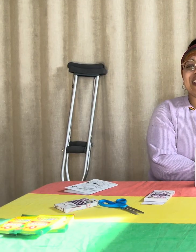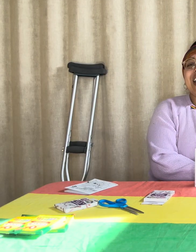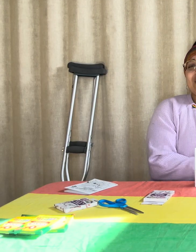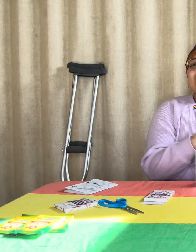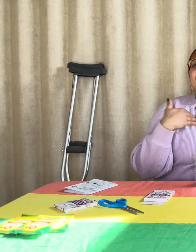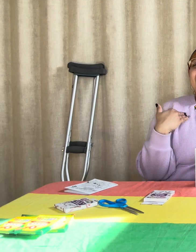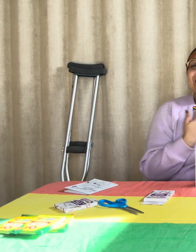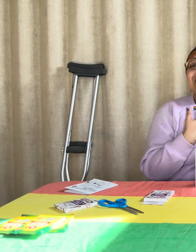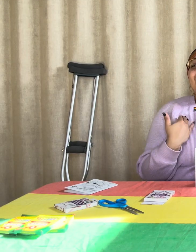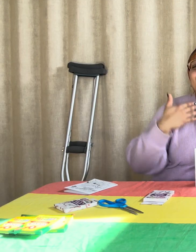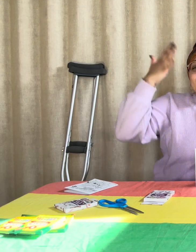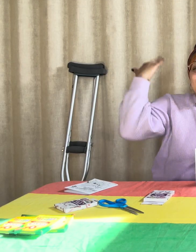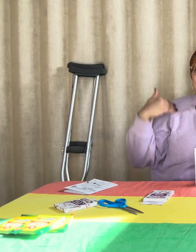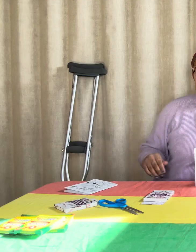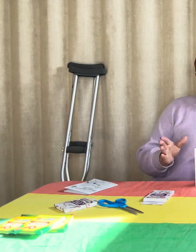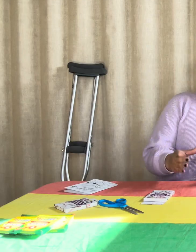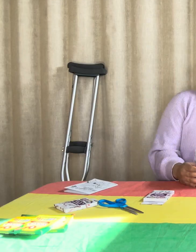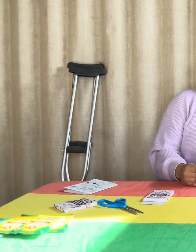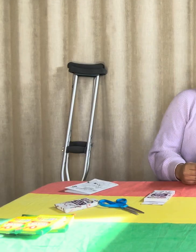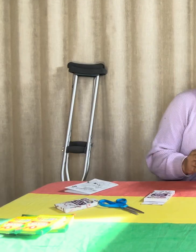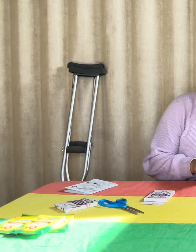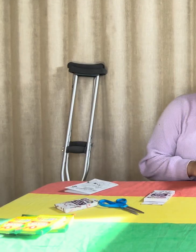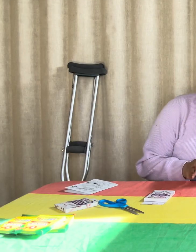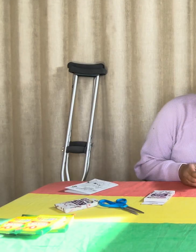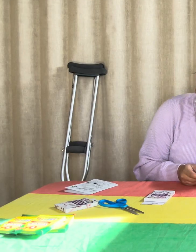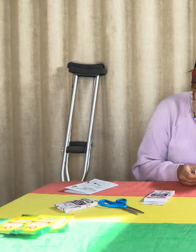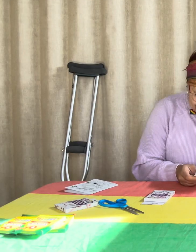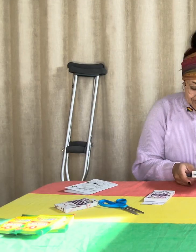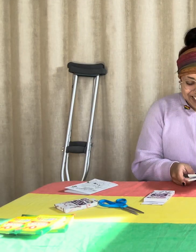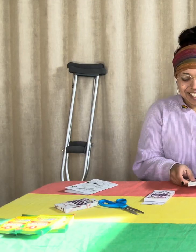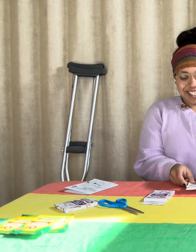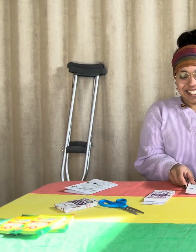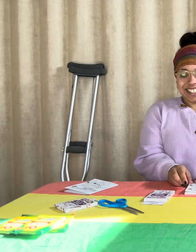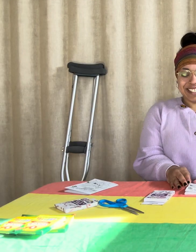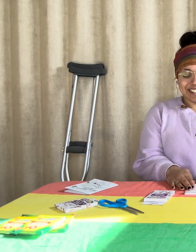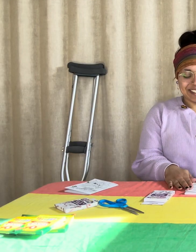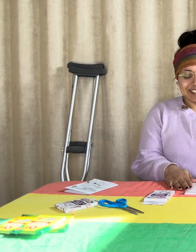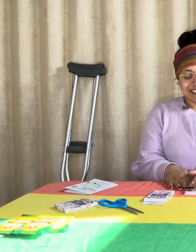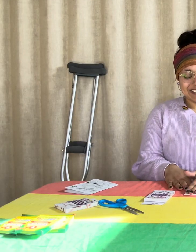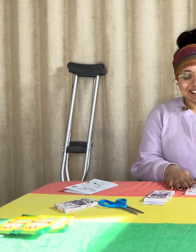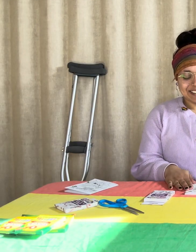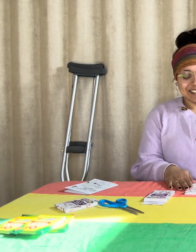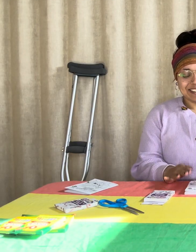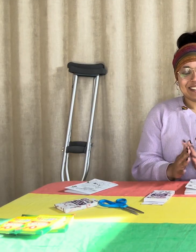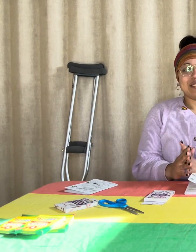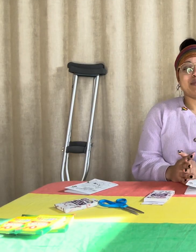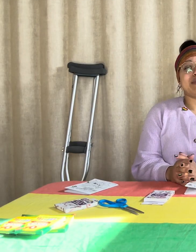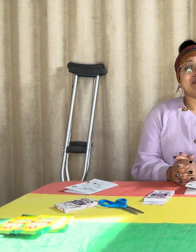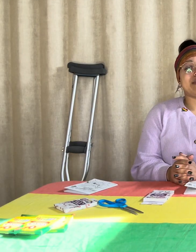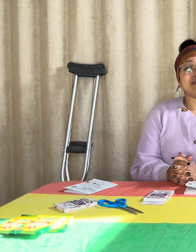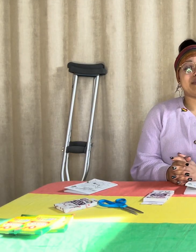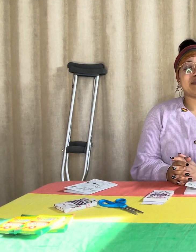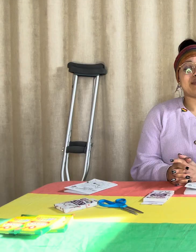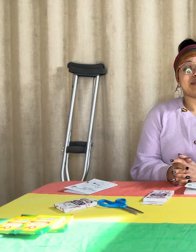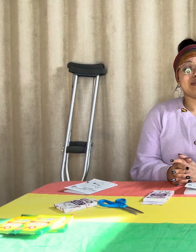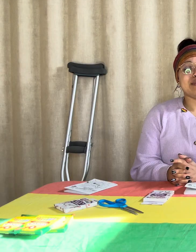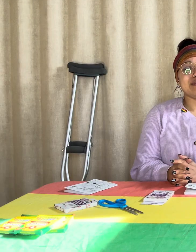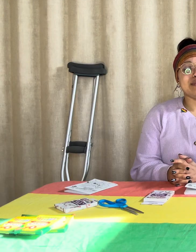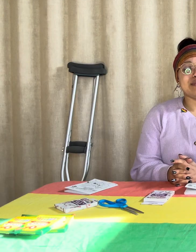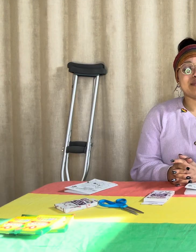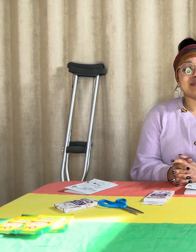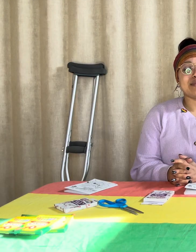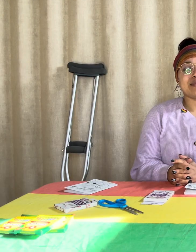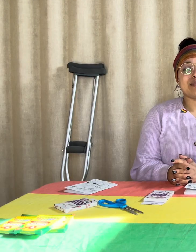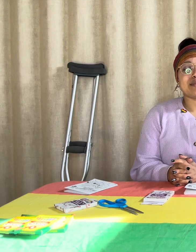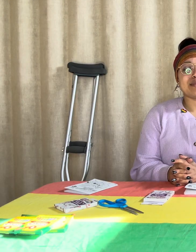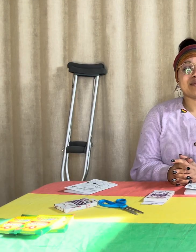"We" as in all of me! BARB: So anyway! I hope you guys enjoy this craft. I hope you enjoy the program with